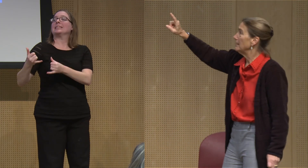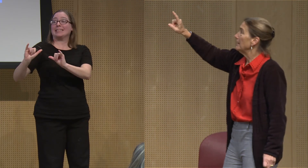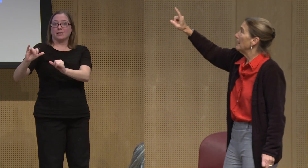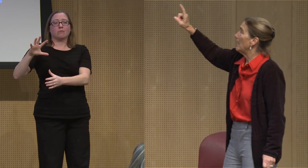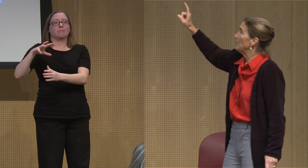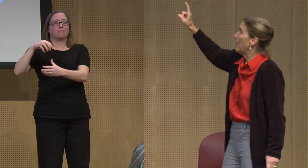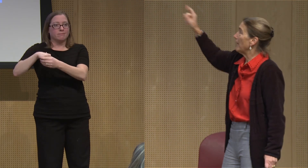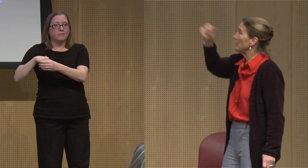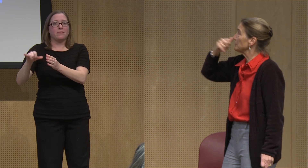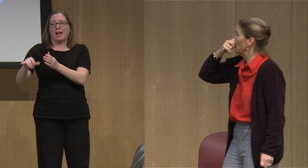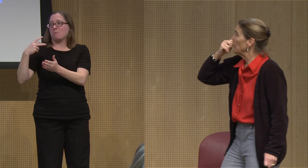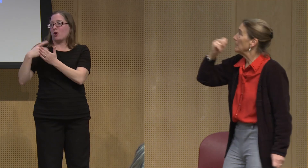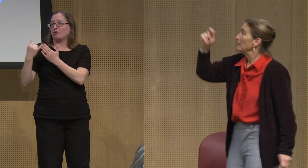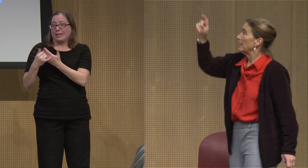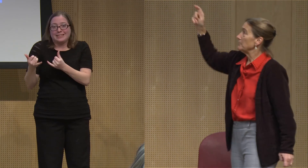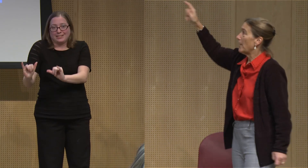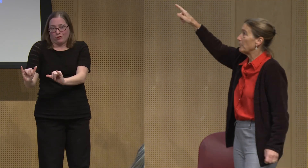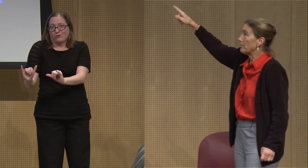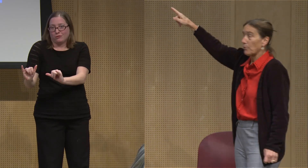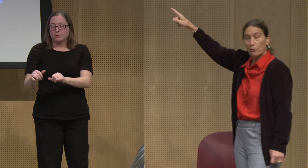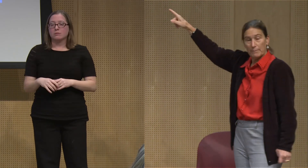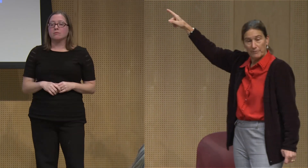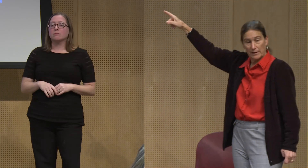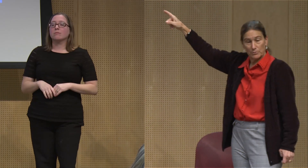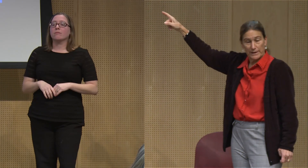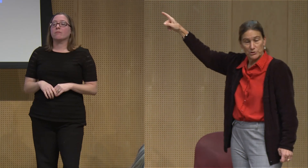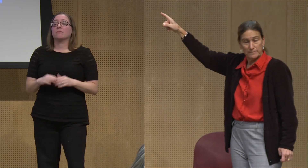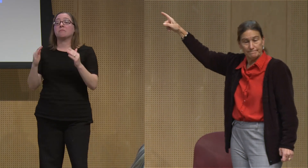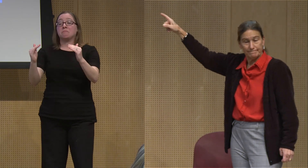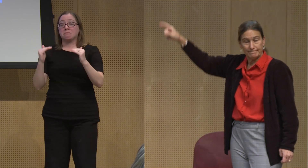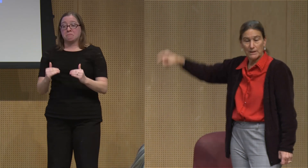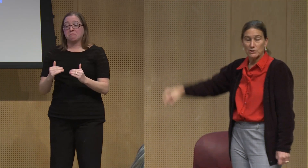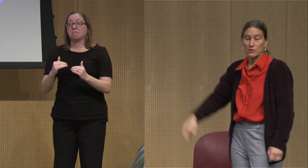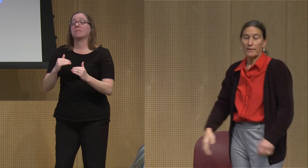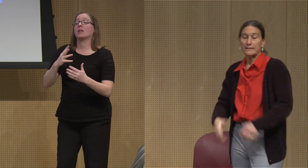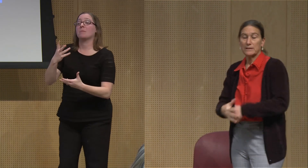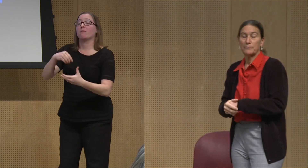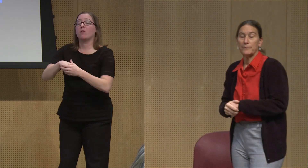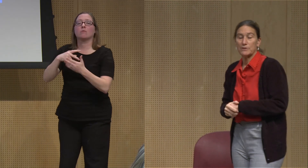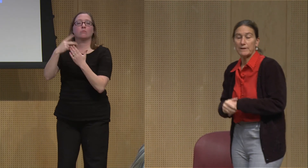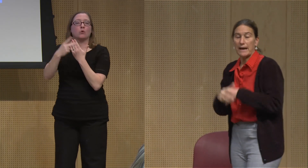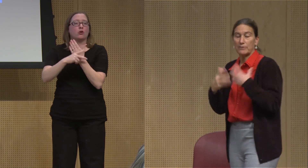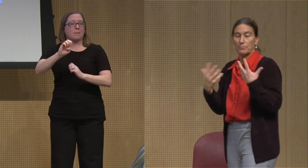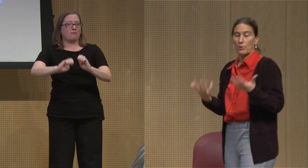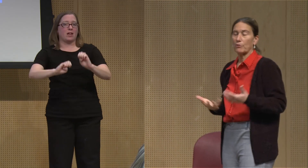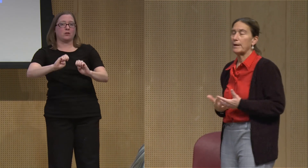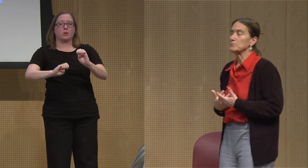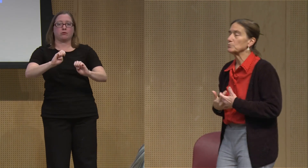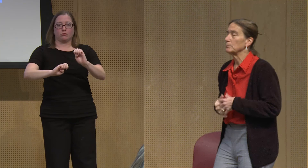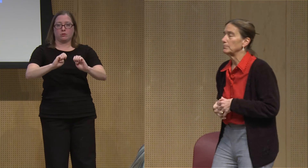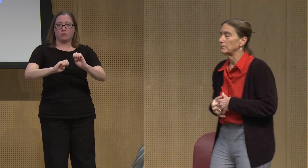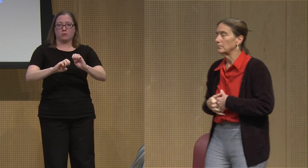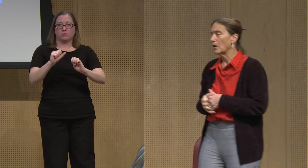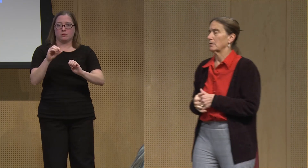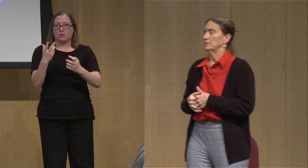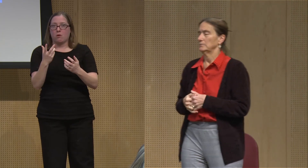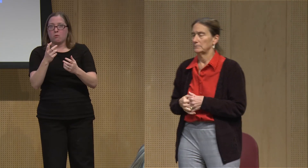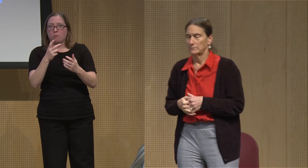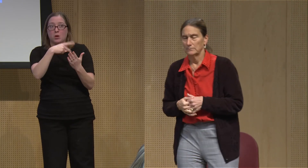UM, I ALSO GOT INVOLVED WITH PROGRAM EVALUATION. SO THAT'S KIND OF FIGURING OUT IF PROGRAMS WORK.